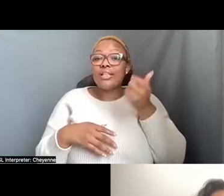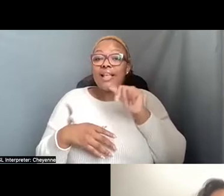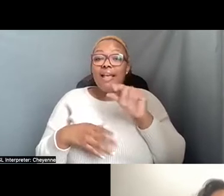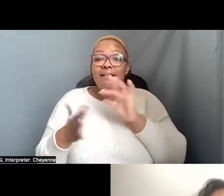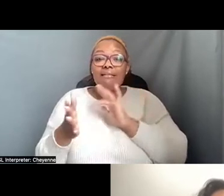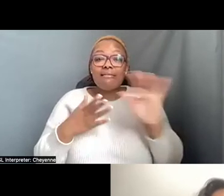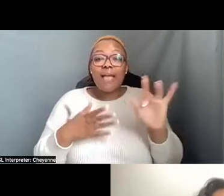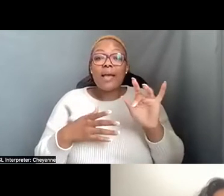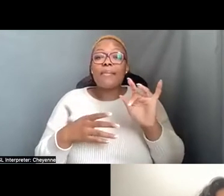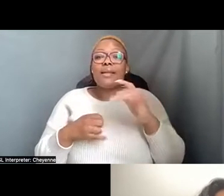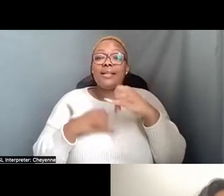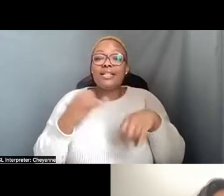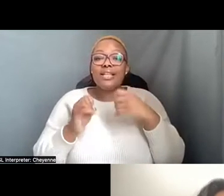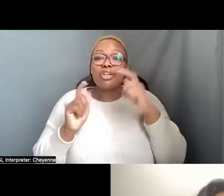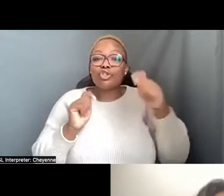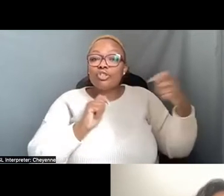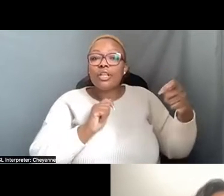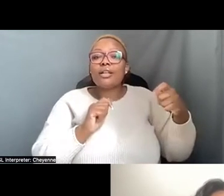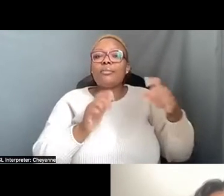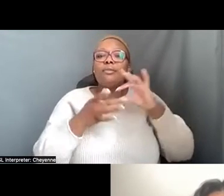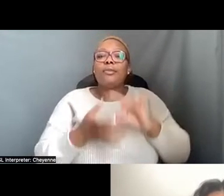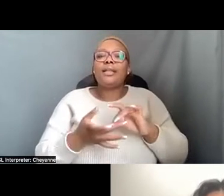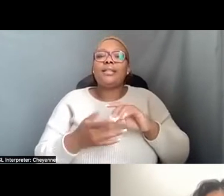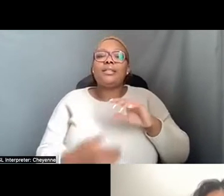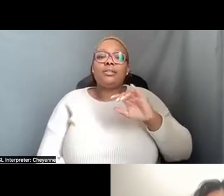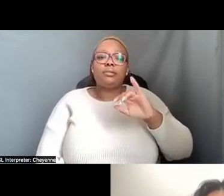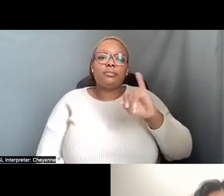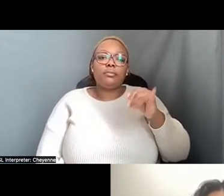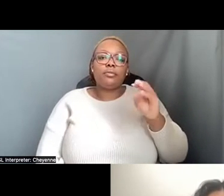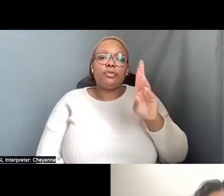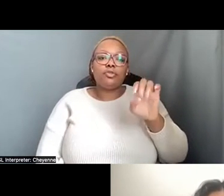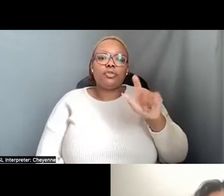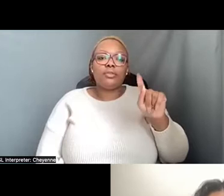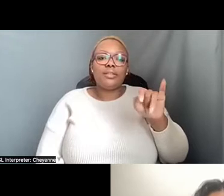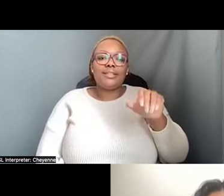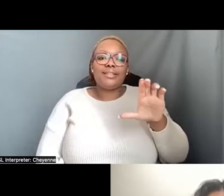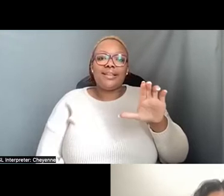funding landscape when it comes to journalistic depth? Yeah.